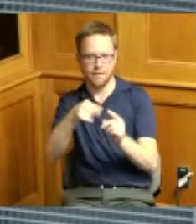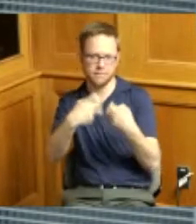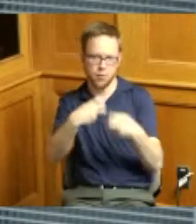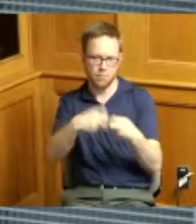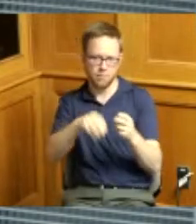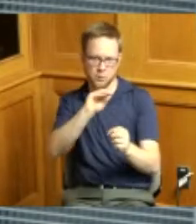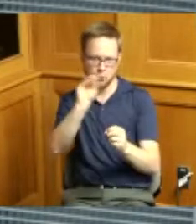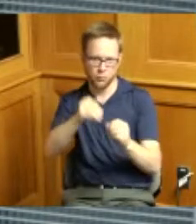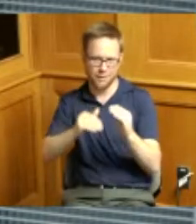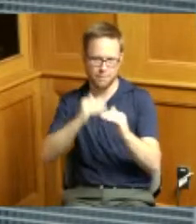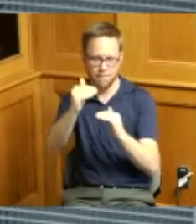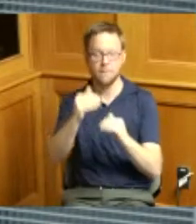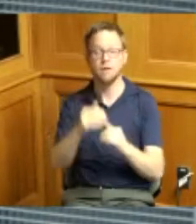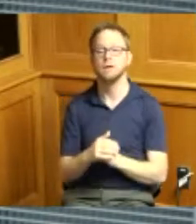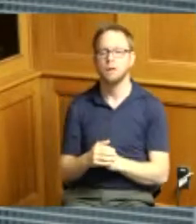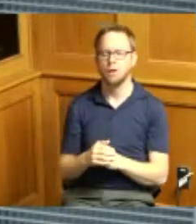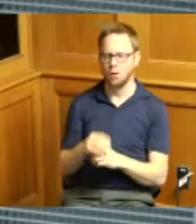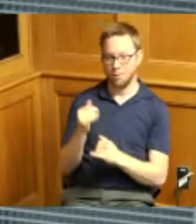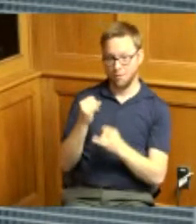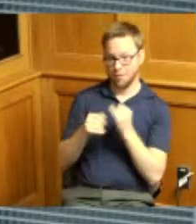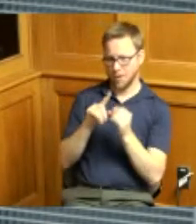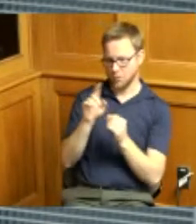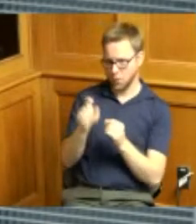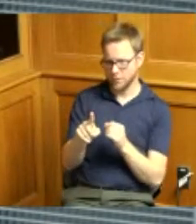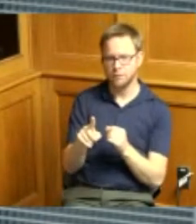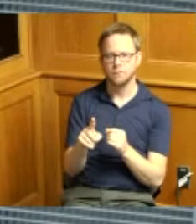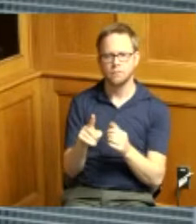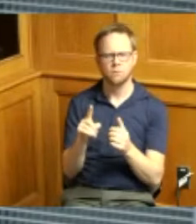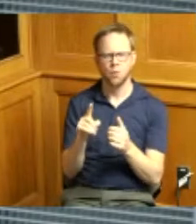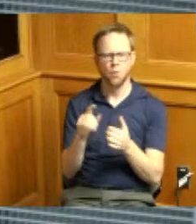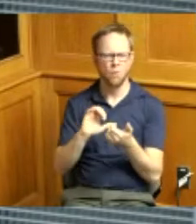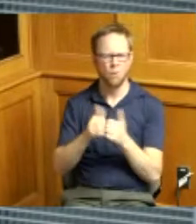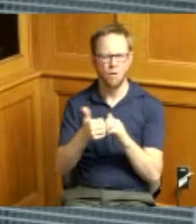okay so and and just one last question how quickly do you think we can have something in front of us